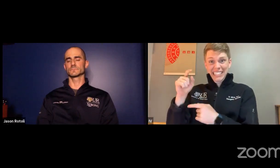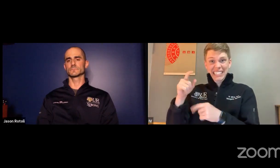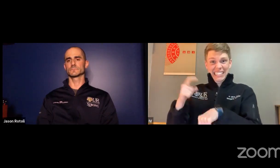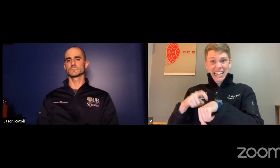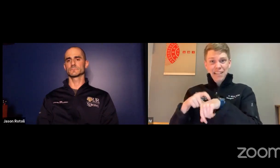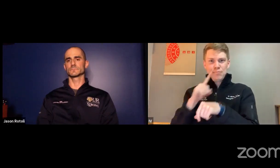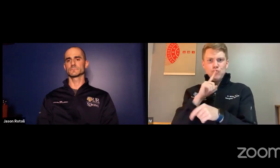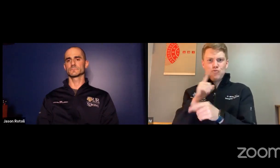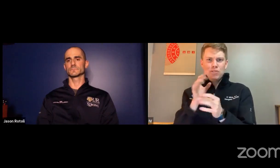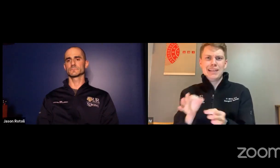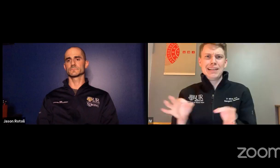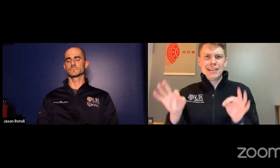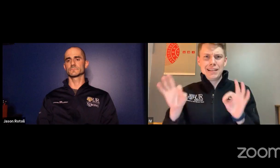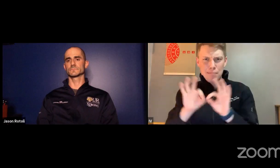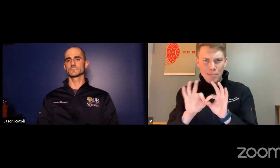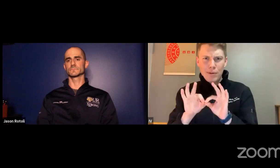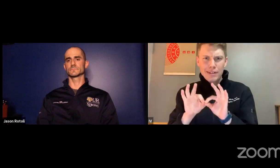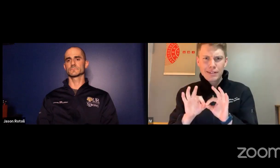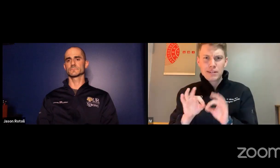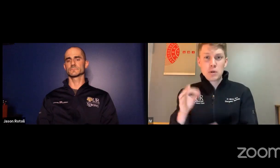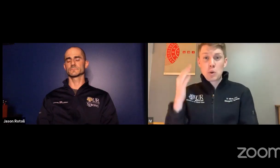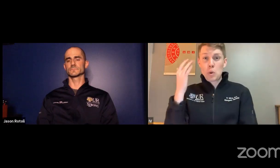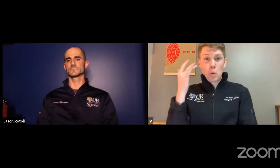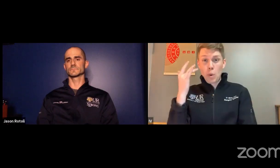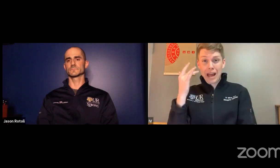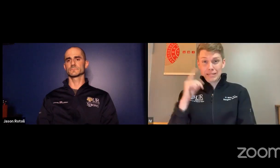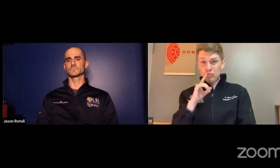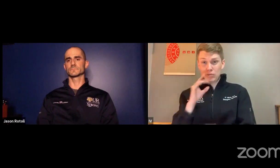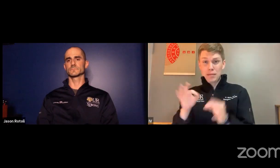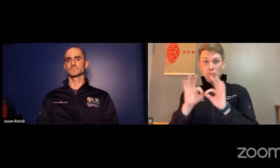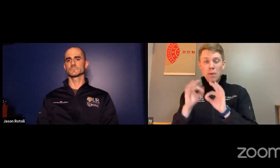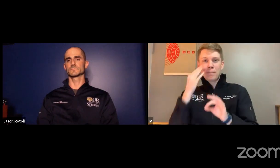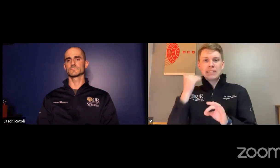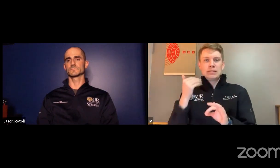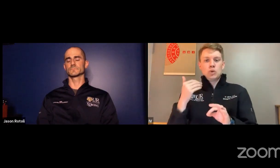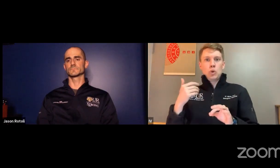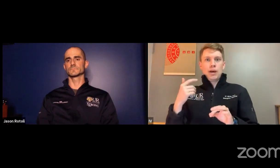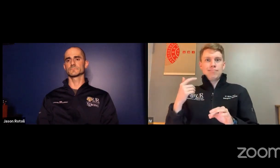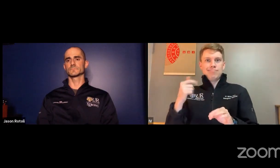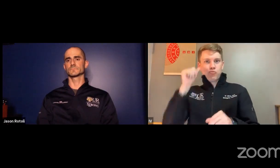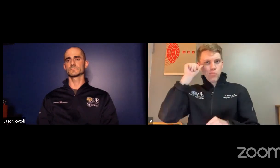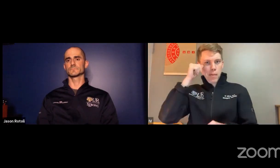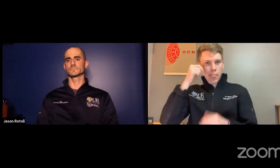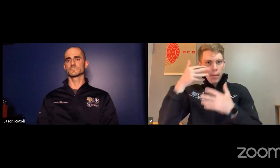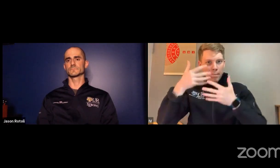or sign change, that is cause for a severe stroke. So 2 of the 4 symptoms means it